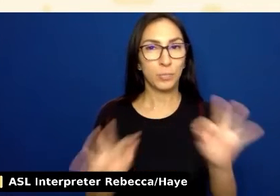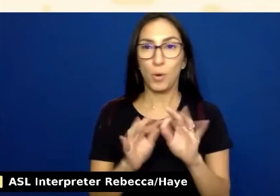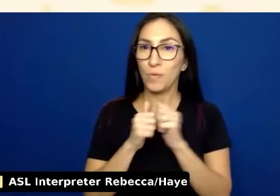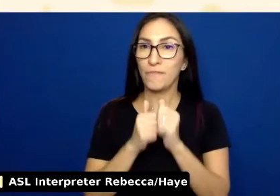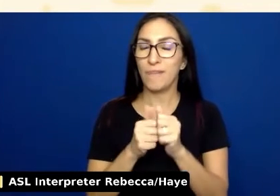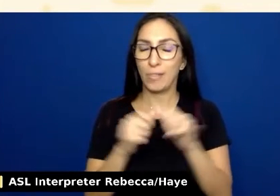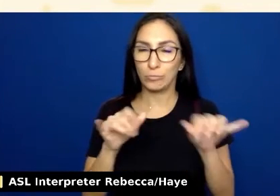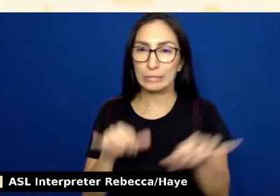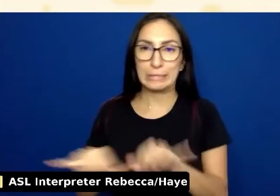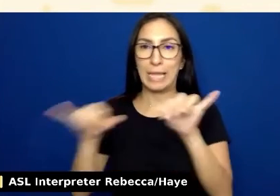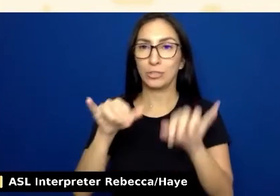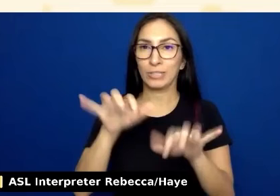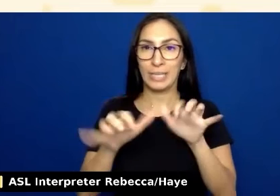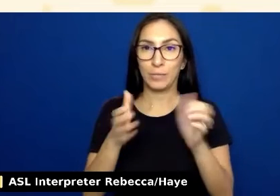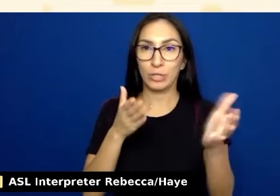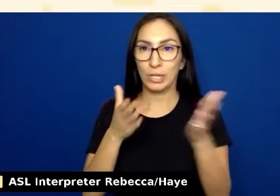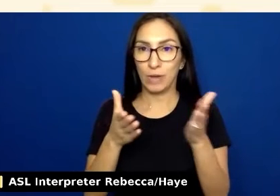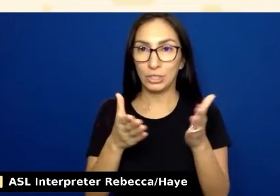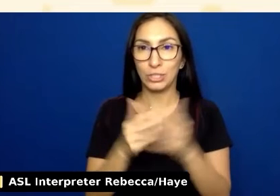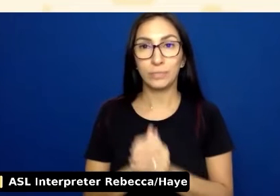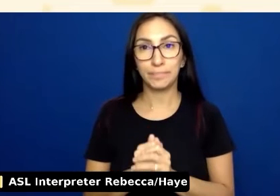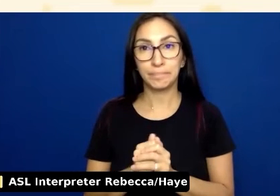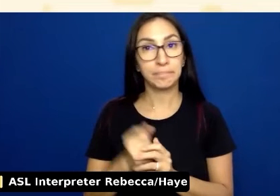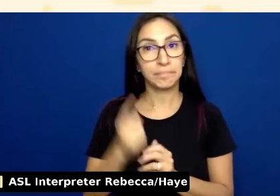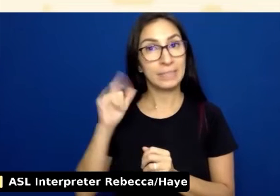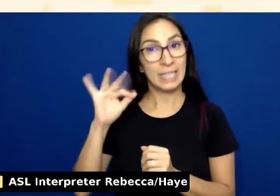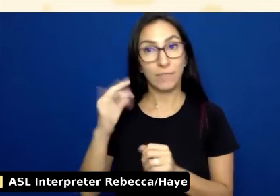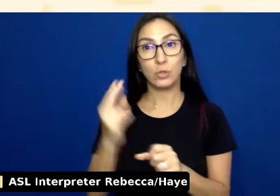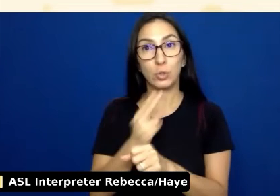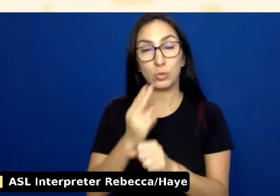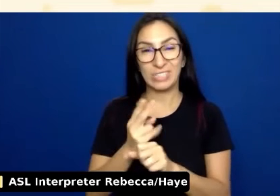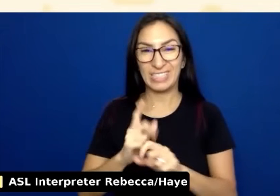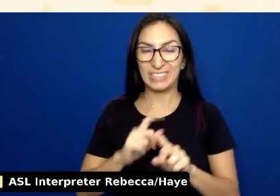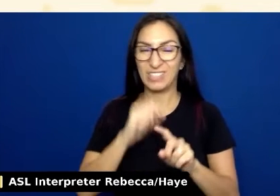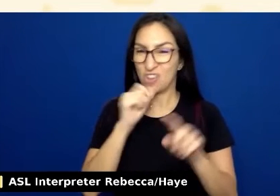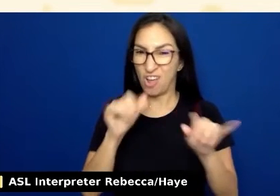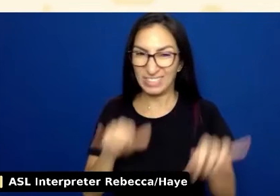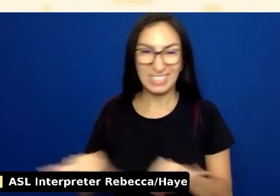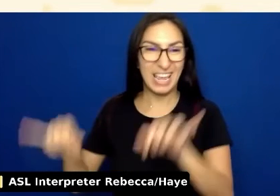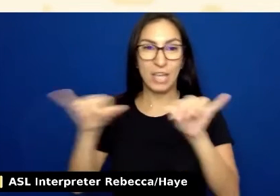When we are using non-standard keyboard interaction methods, these have to be documented for.